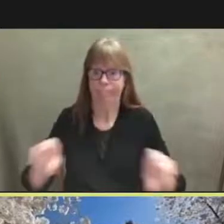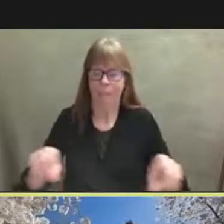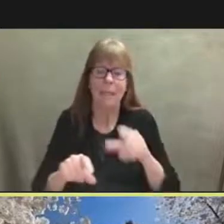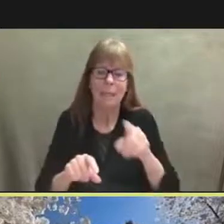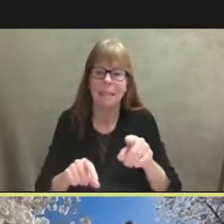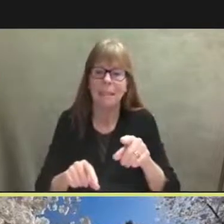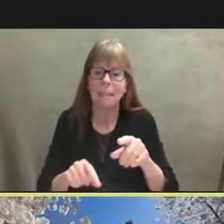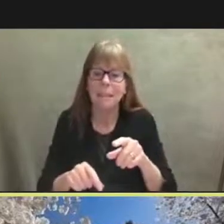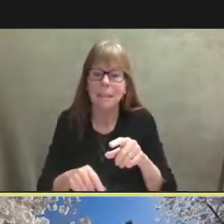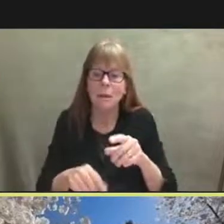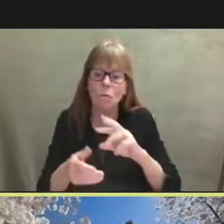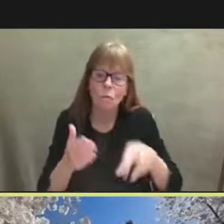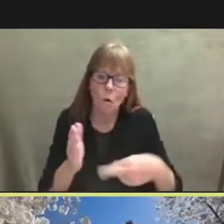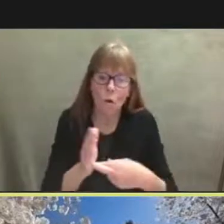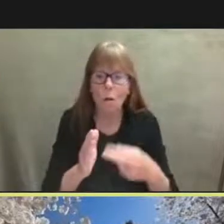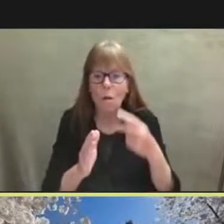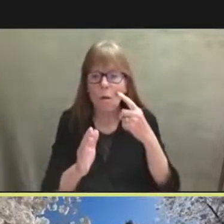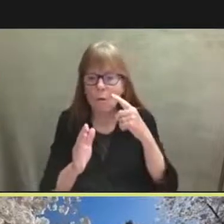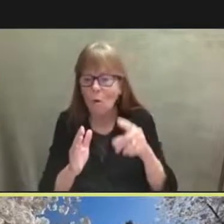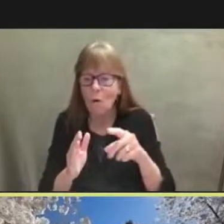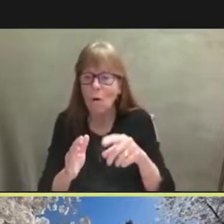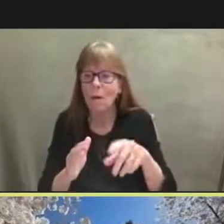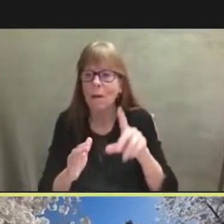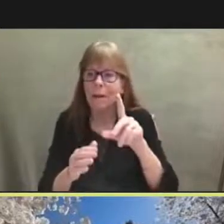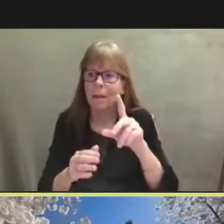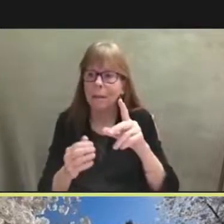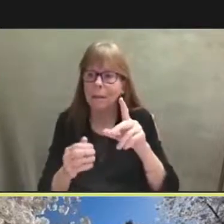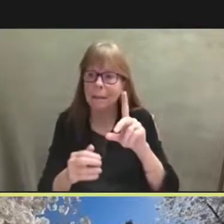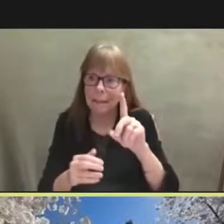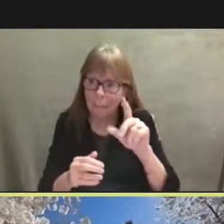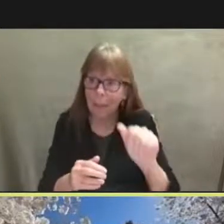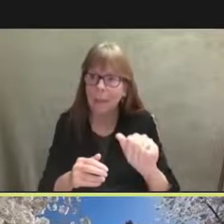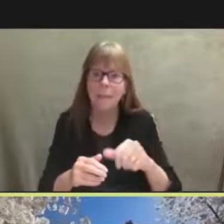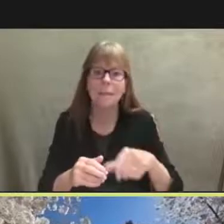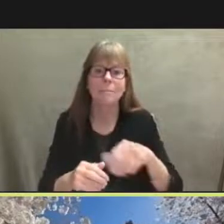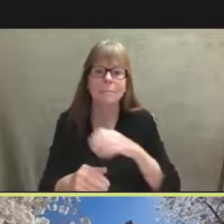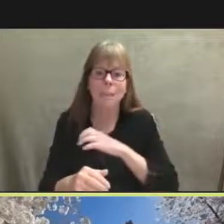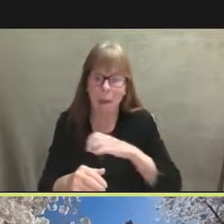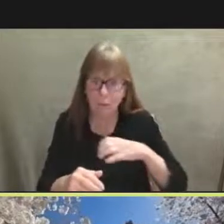his administration, Congress, and the federal agencies. And its efforts to achieve health